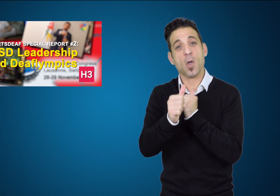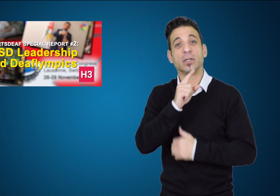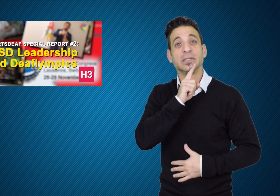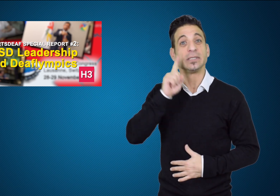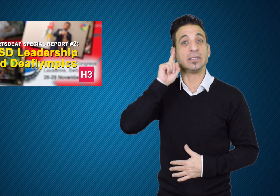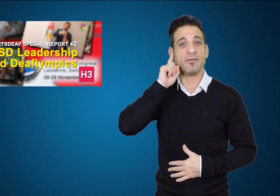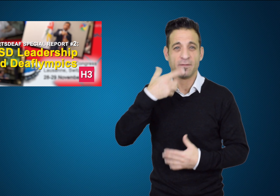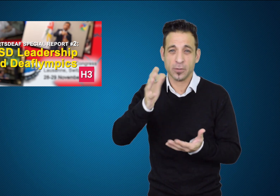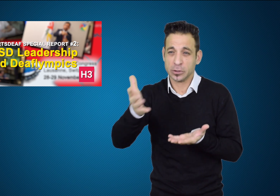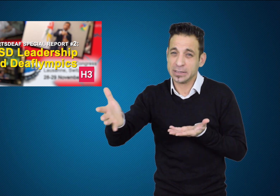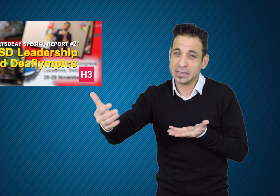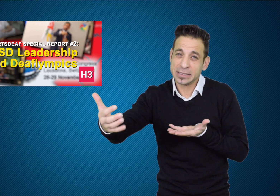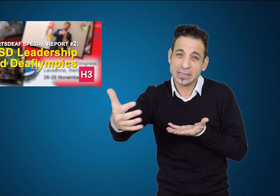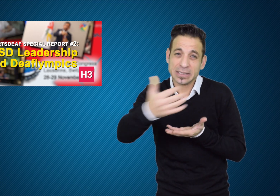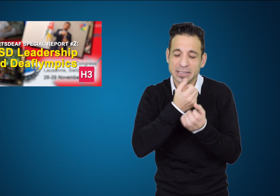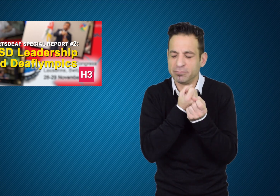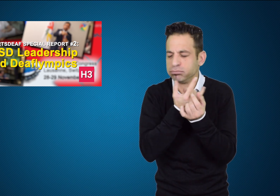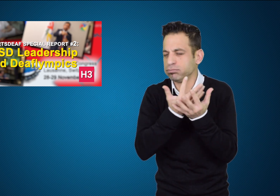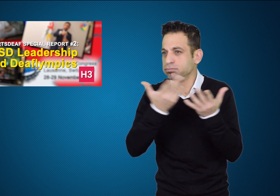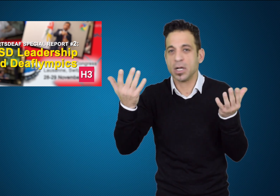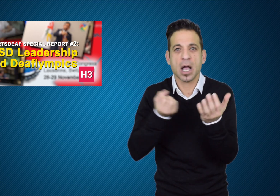SportsDeaf collected information that indicates many